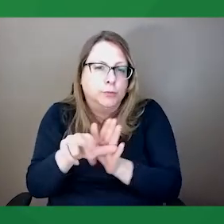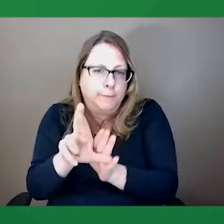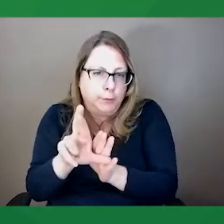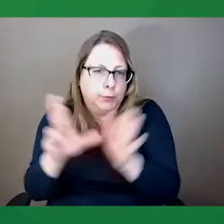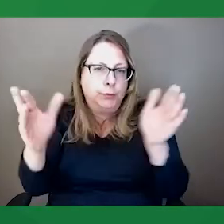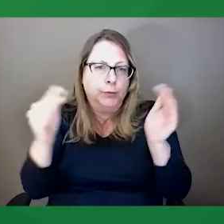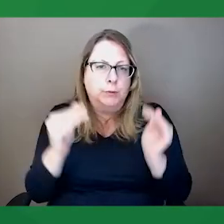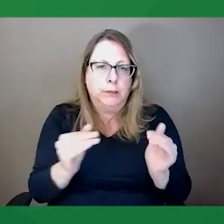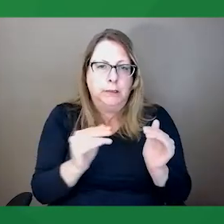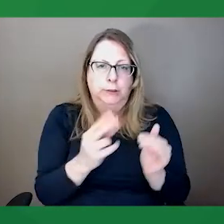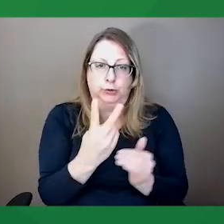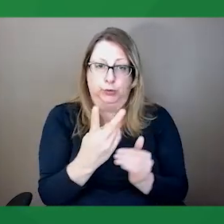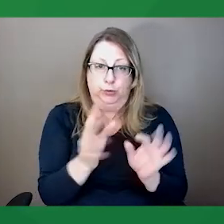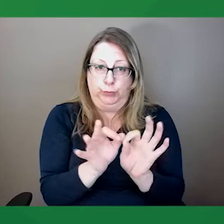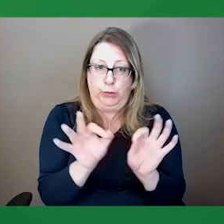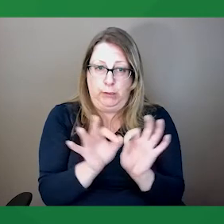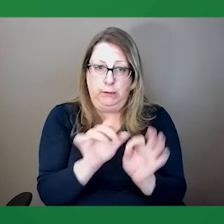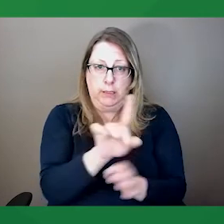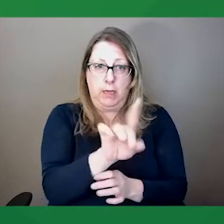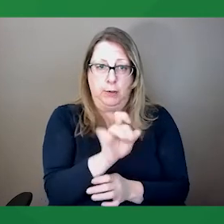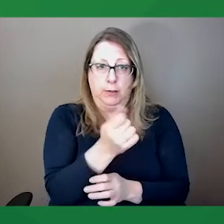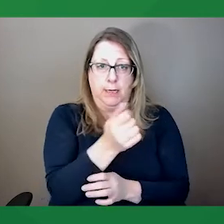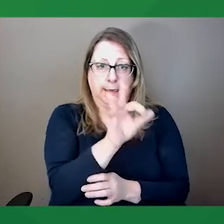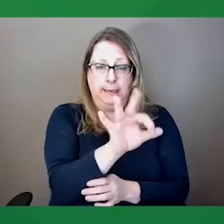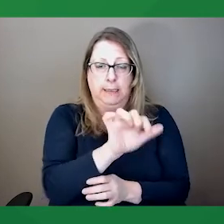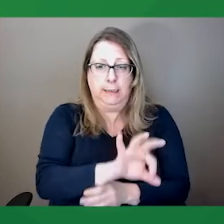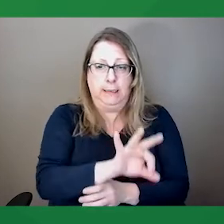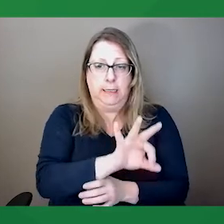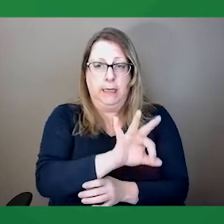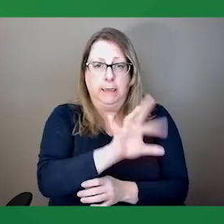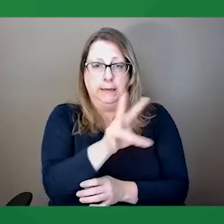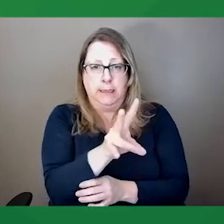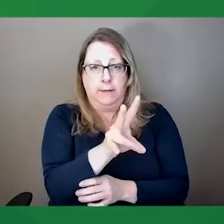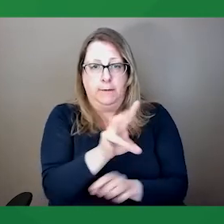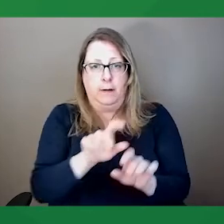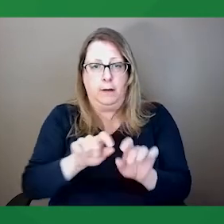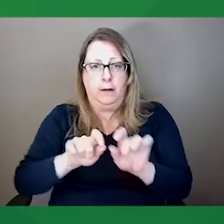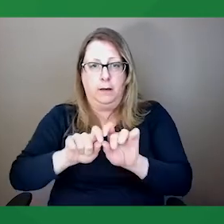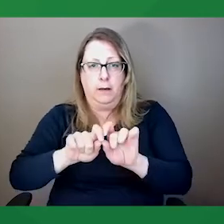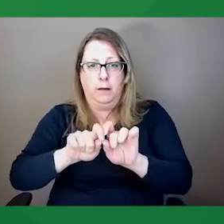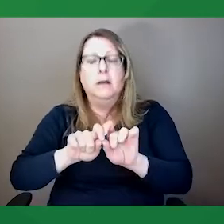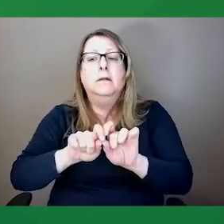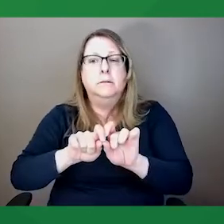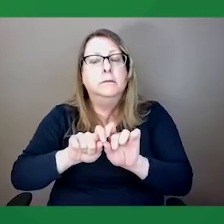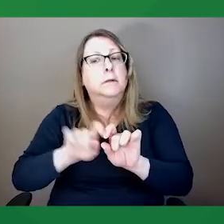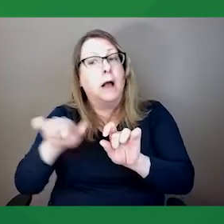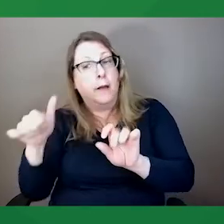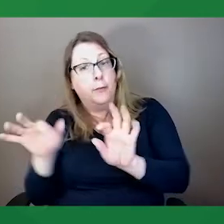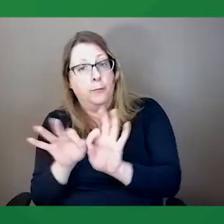And then there are two prices, one in red, it says 119,97.